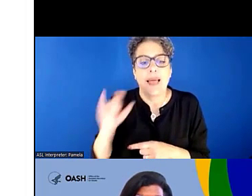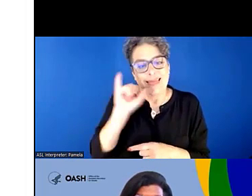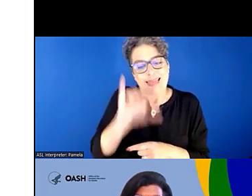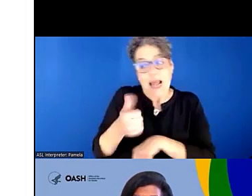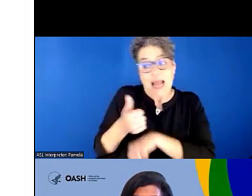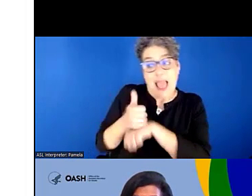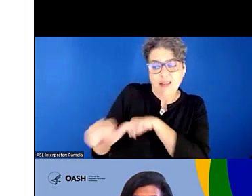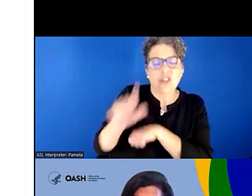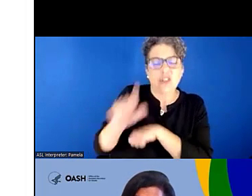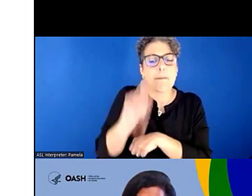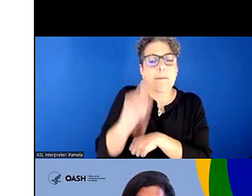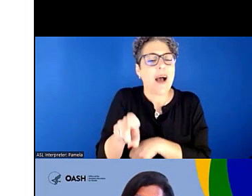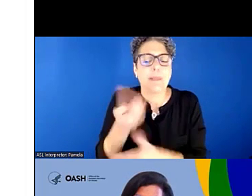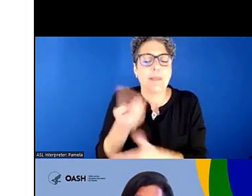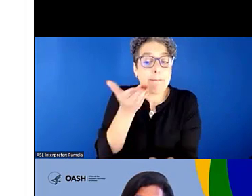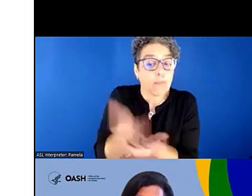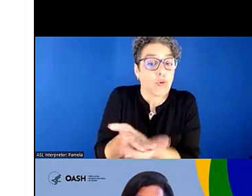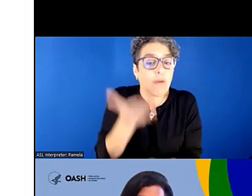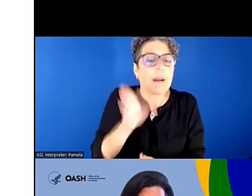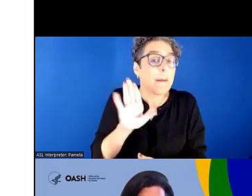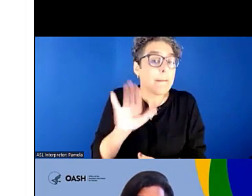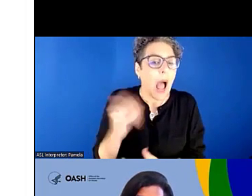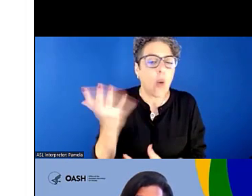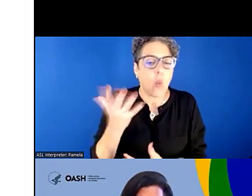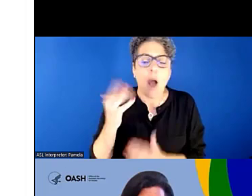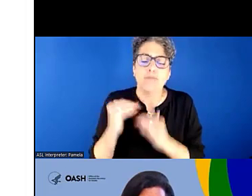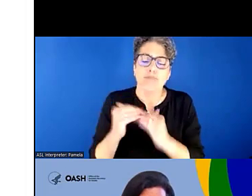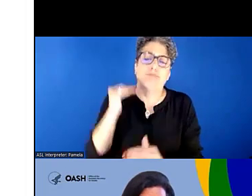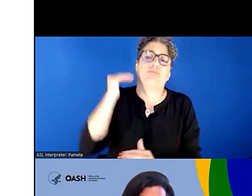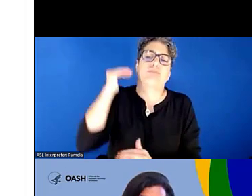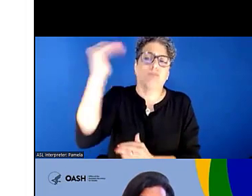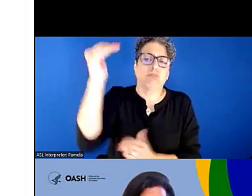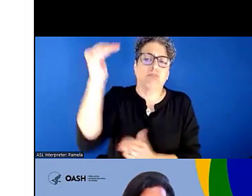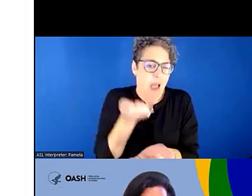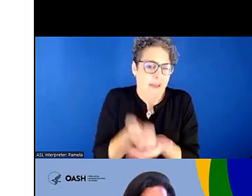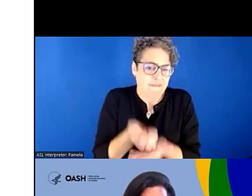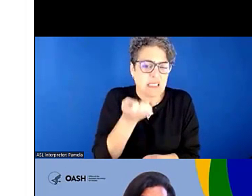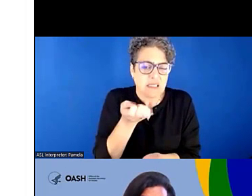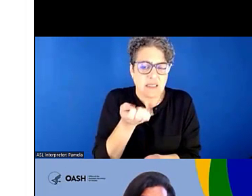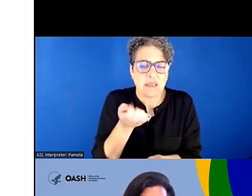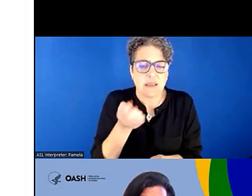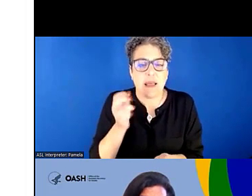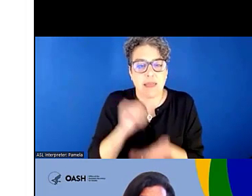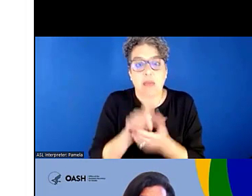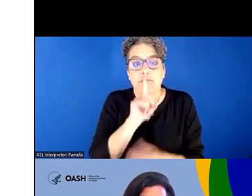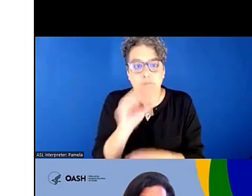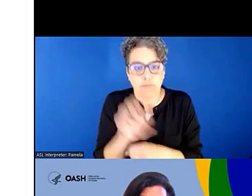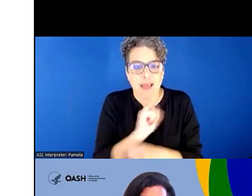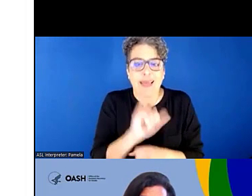by a preponderance of the evidence, that fabrication, falsification and plagiarism